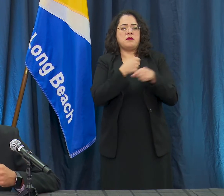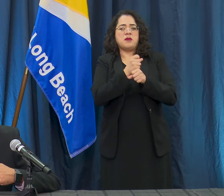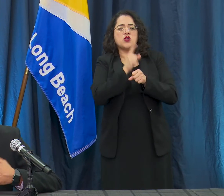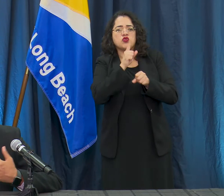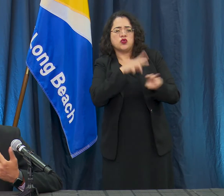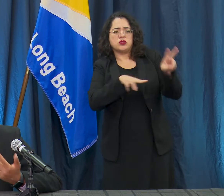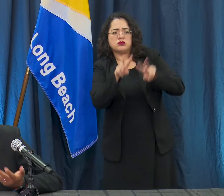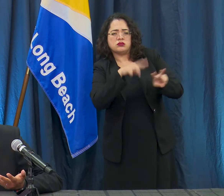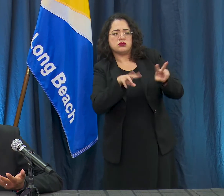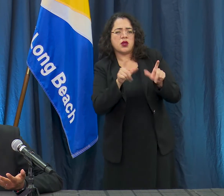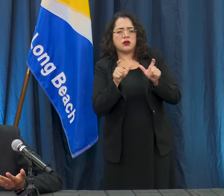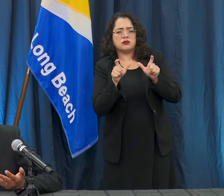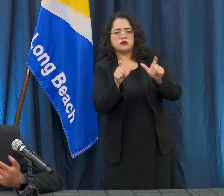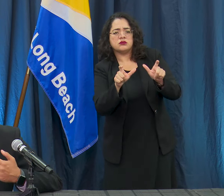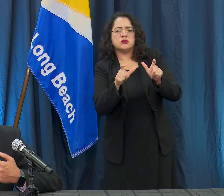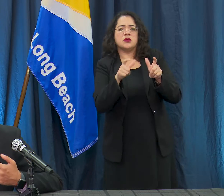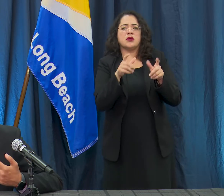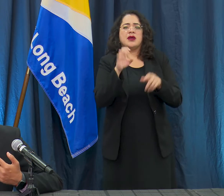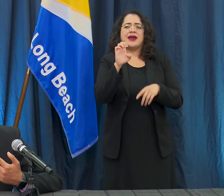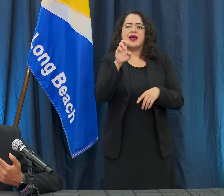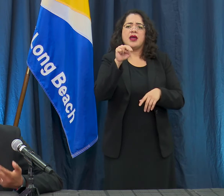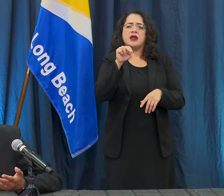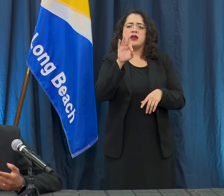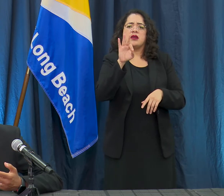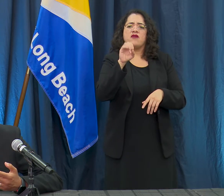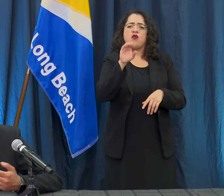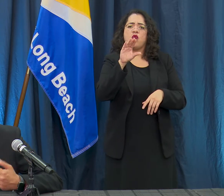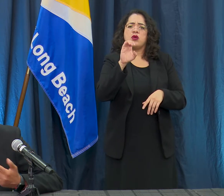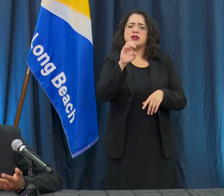really self enforcement and ensuring that people are following the rules